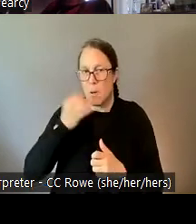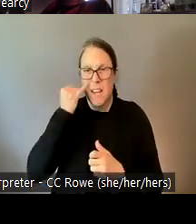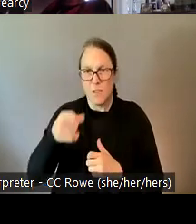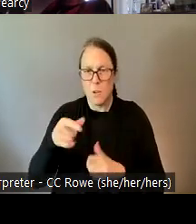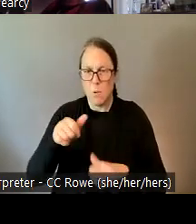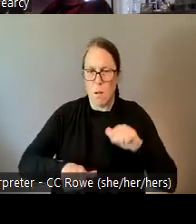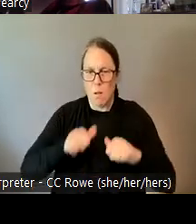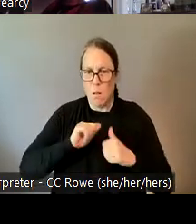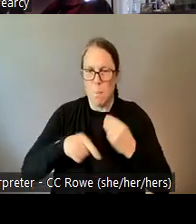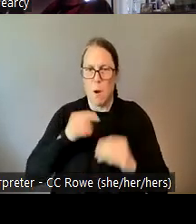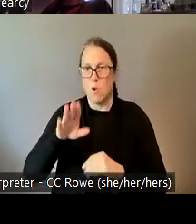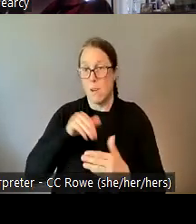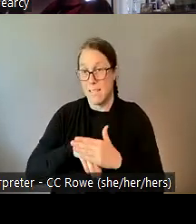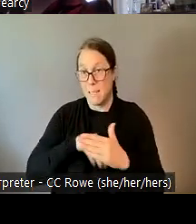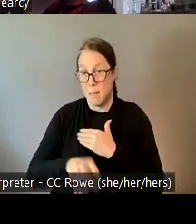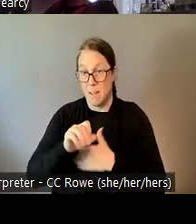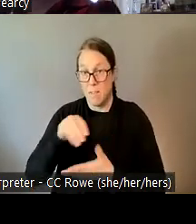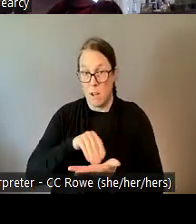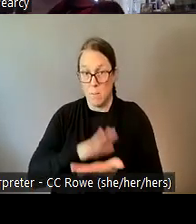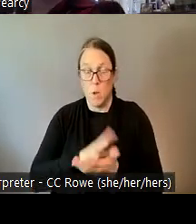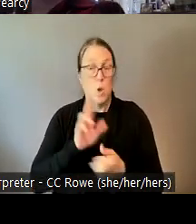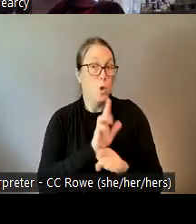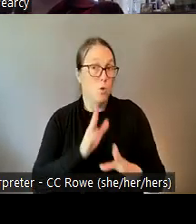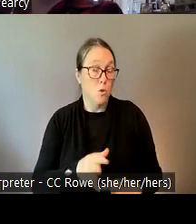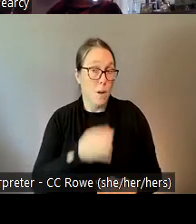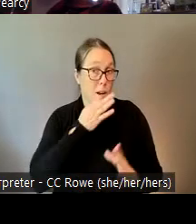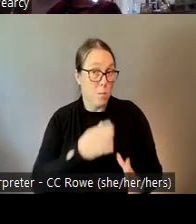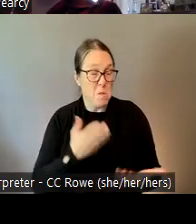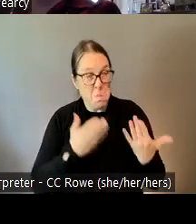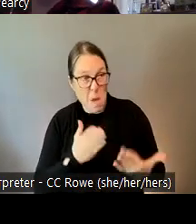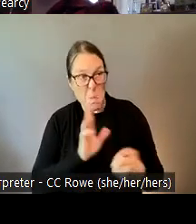User experts can either use screen reading software or screen magnifiers